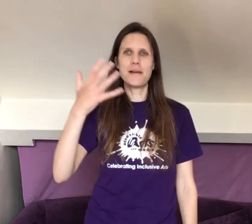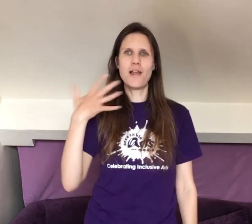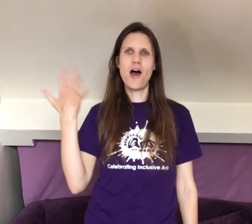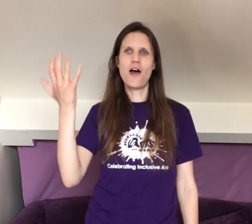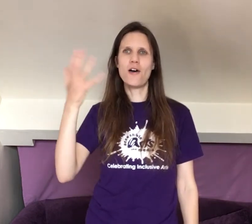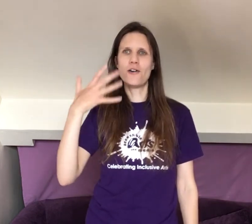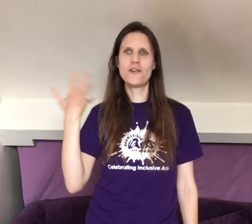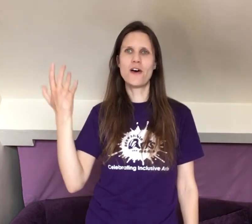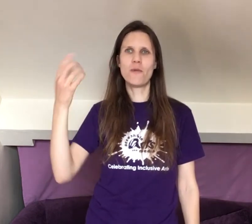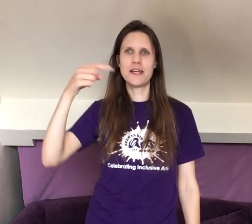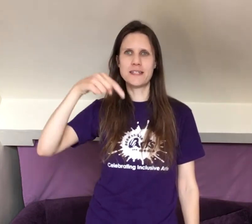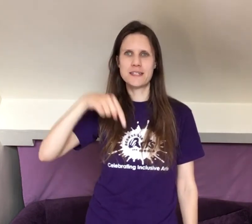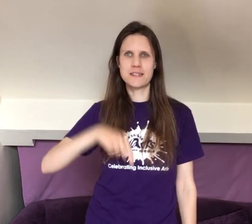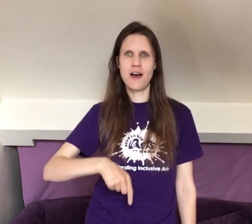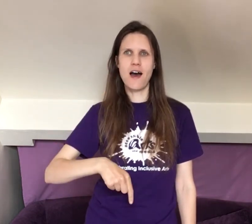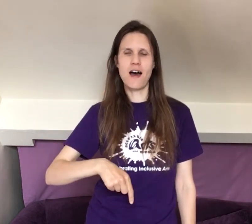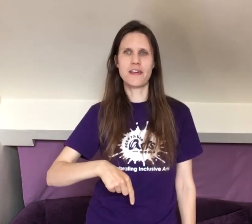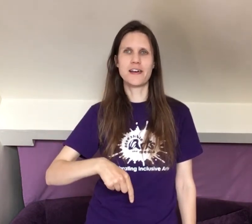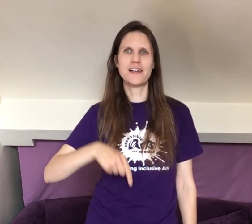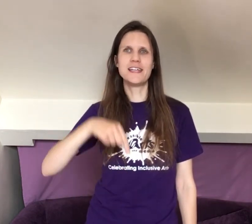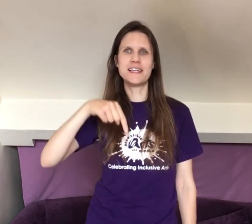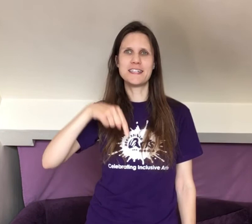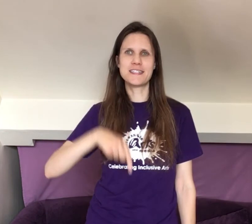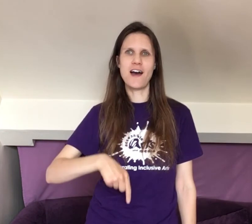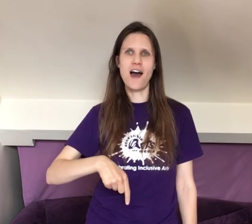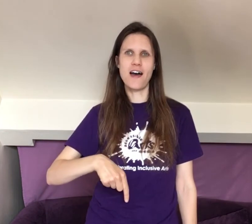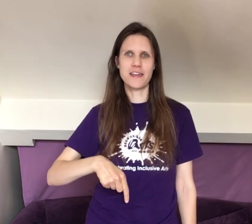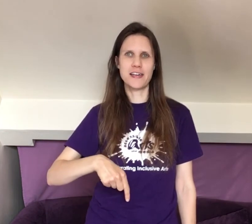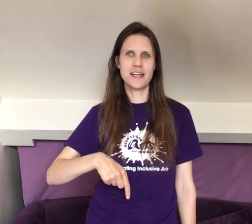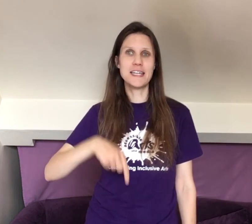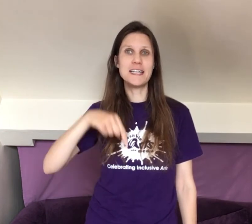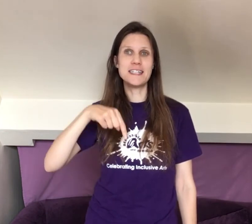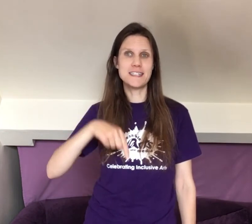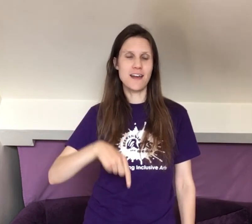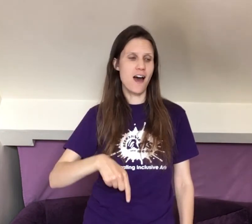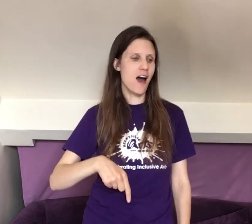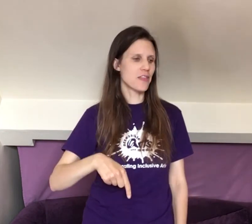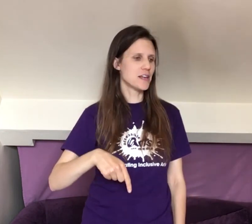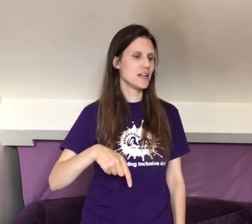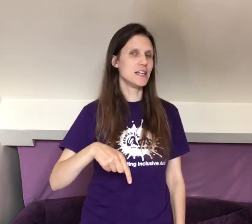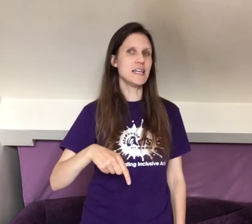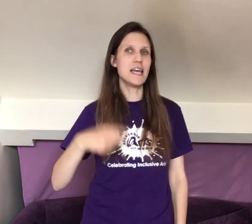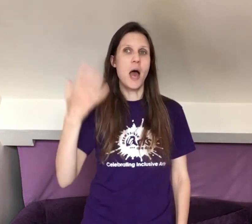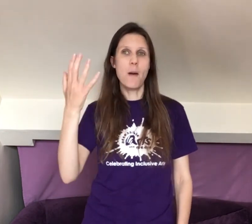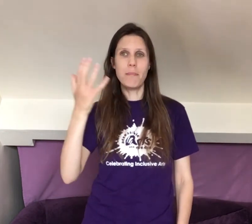Blow the wind southerly, southerly, southerly,